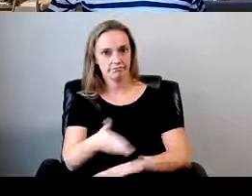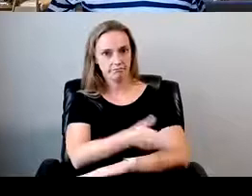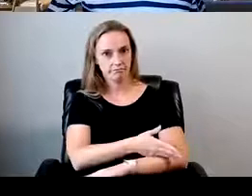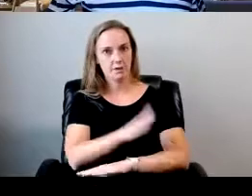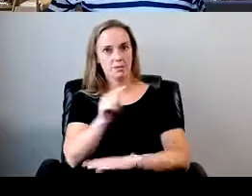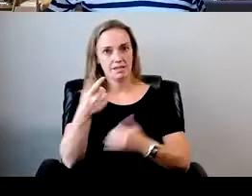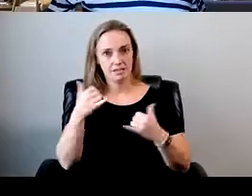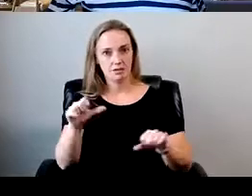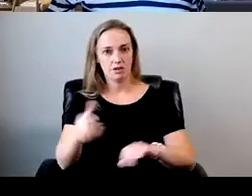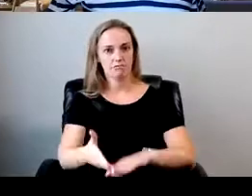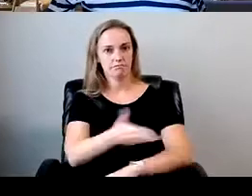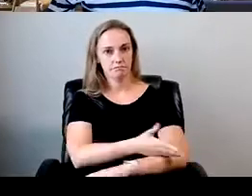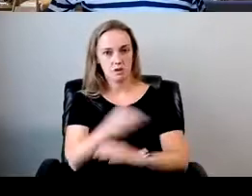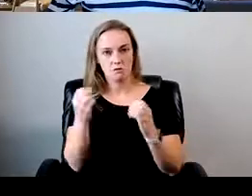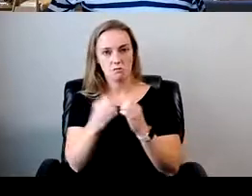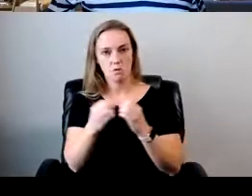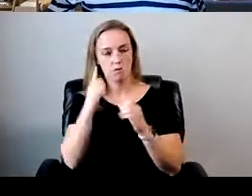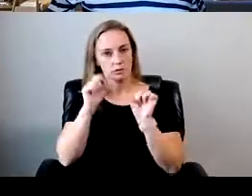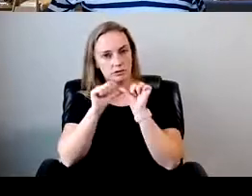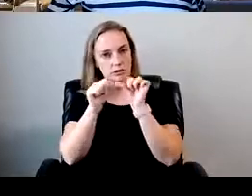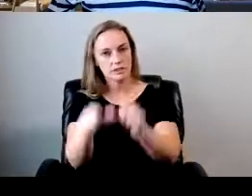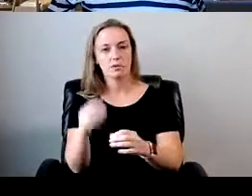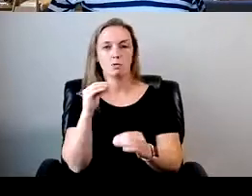that we can go to continue to fix our system.